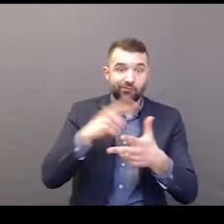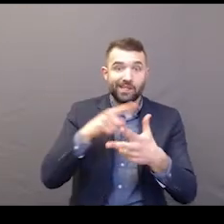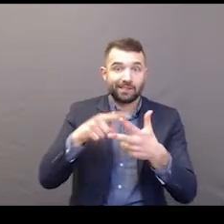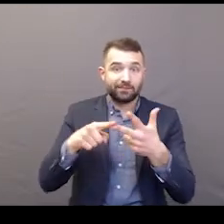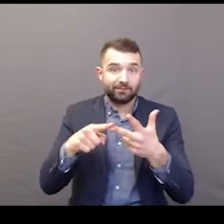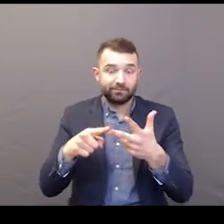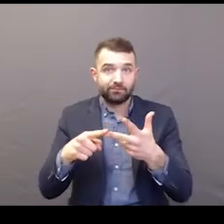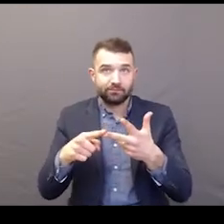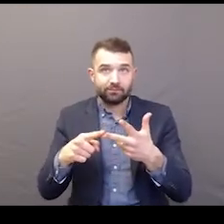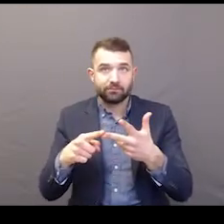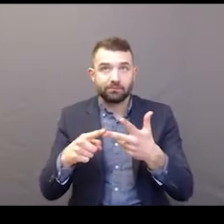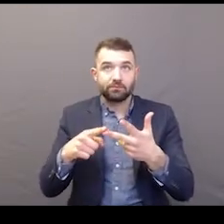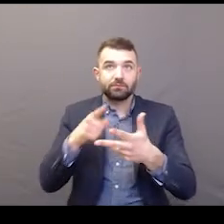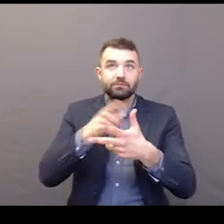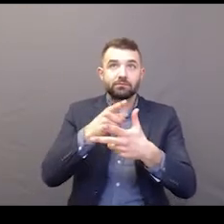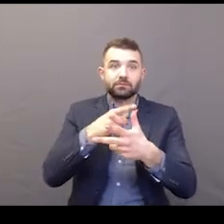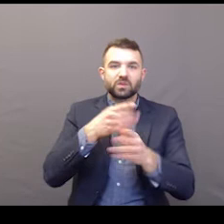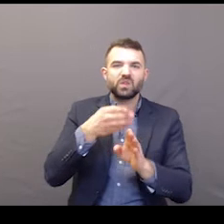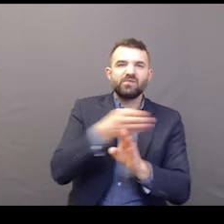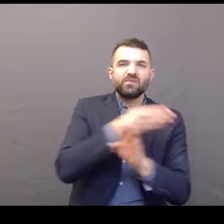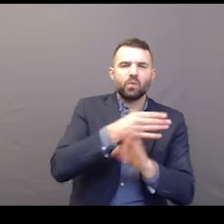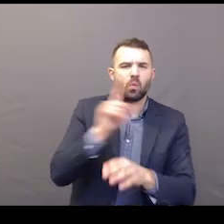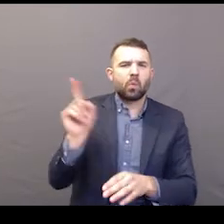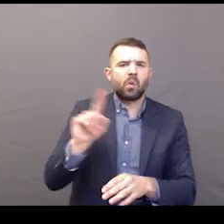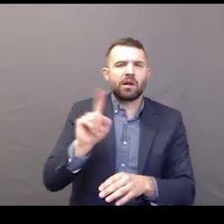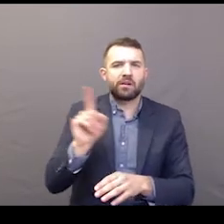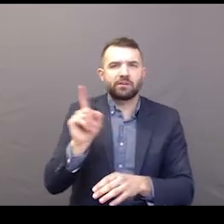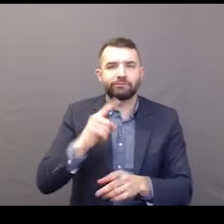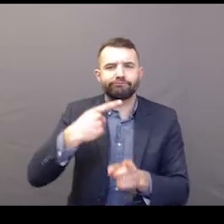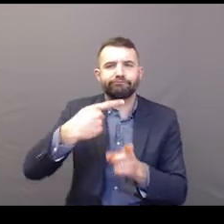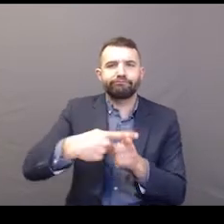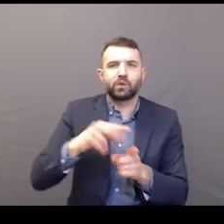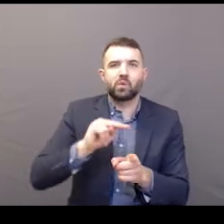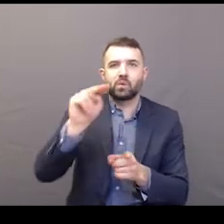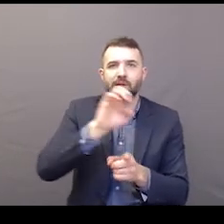previously located close to the intersection of NE 145th and